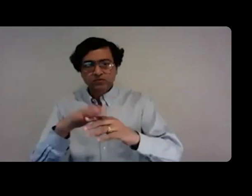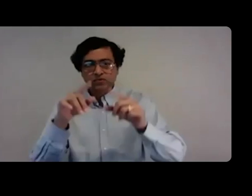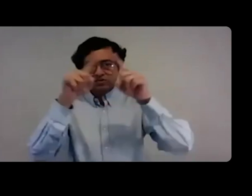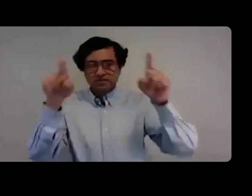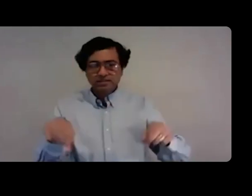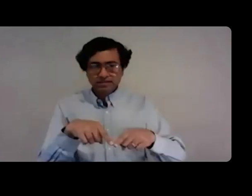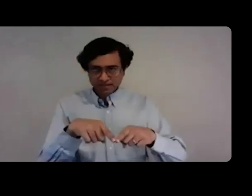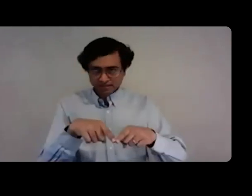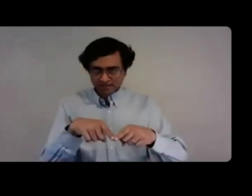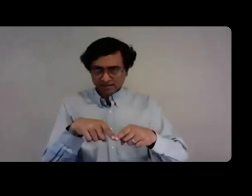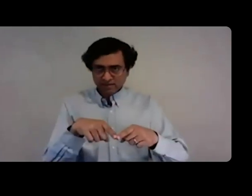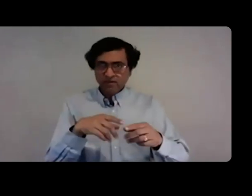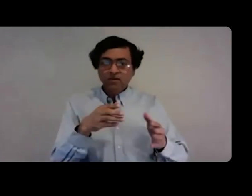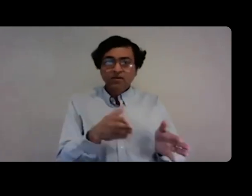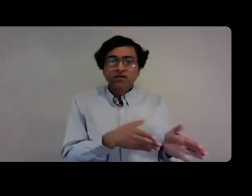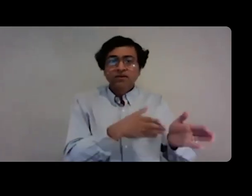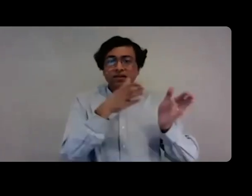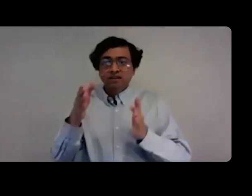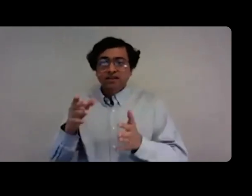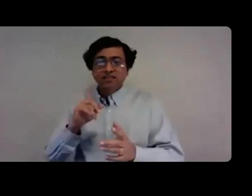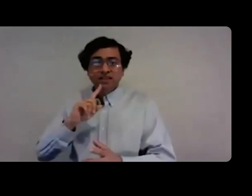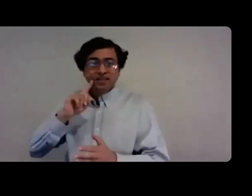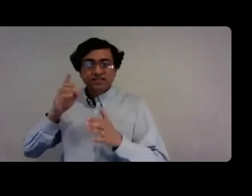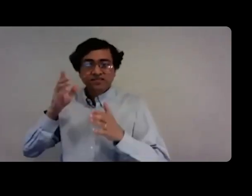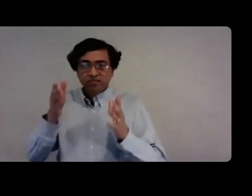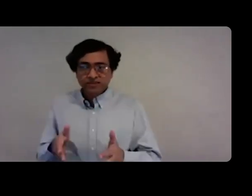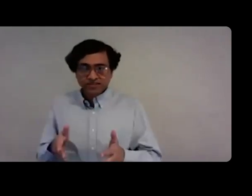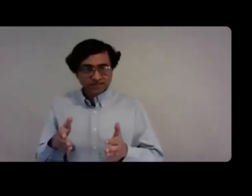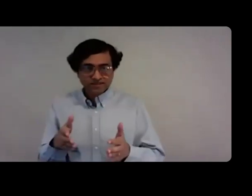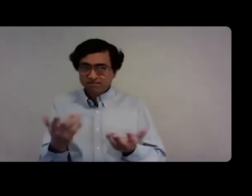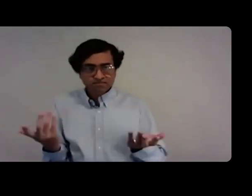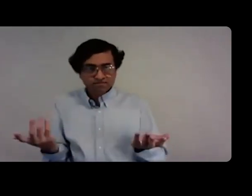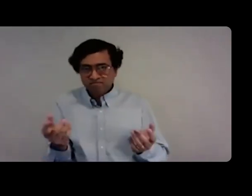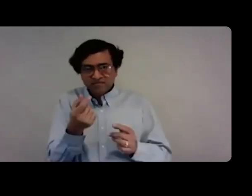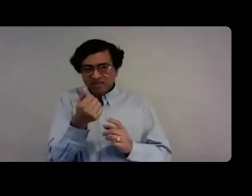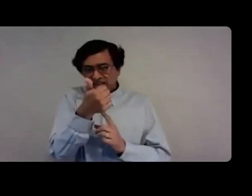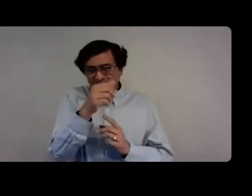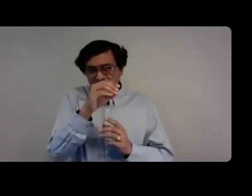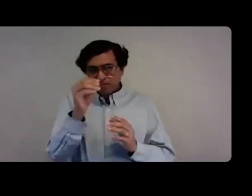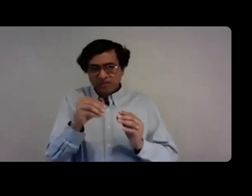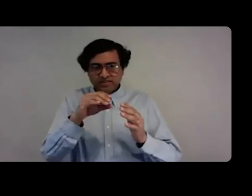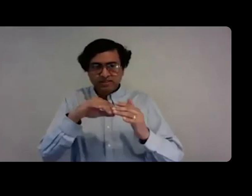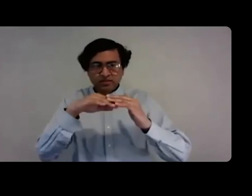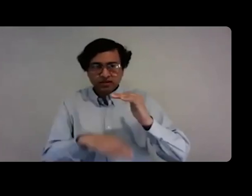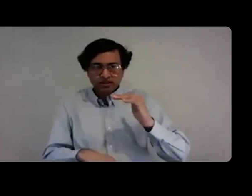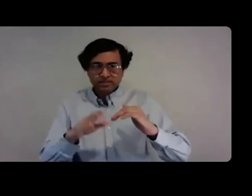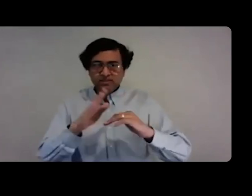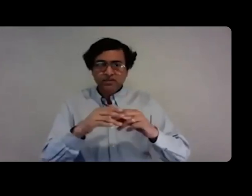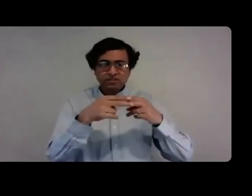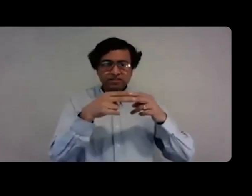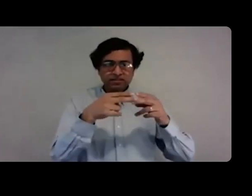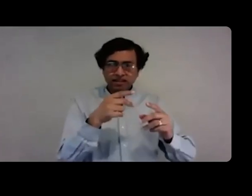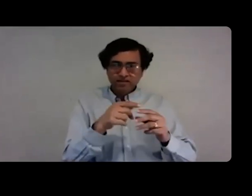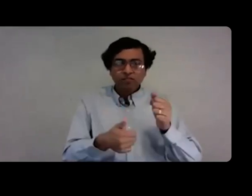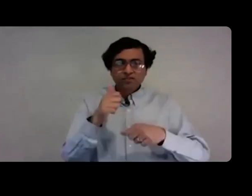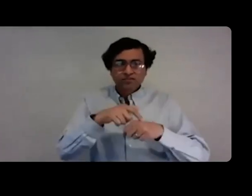said and to make connections to the information on the screen. In contrast, the deaf student doesn't have the time.